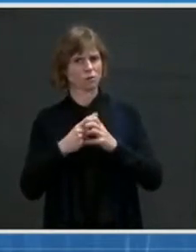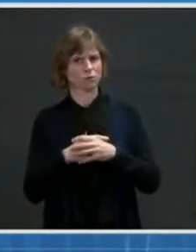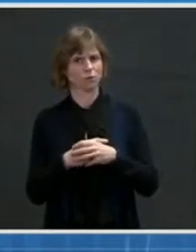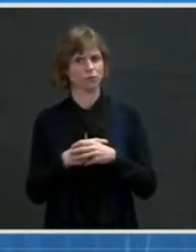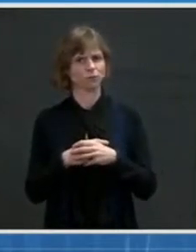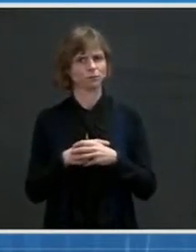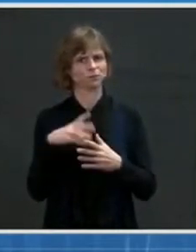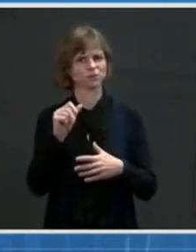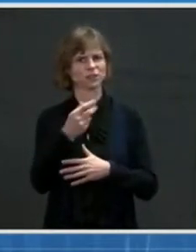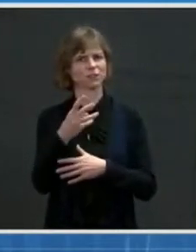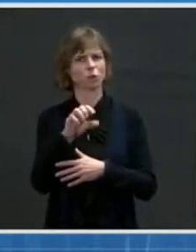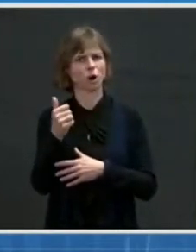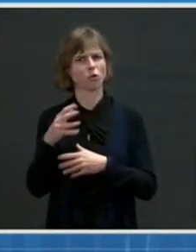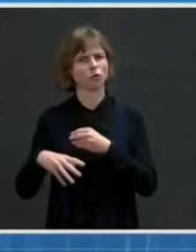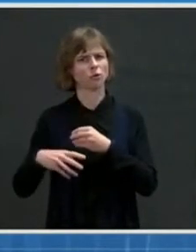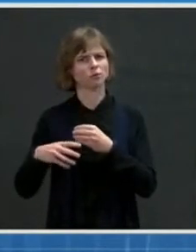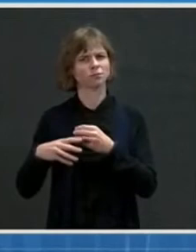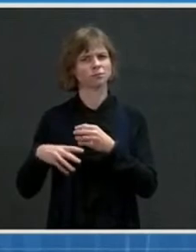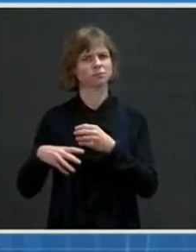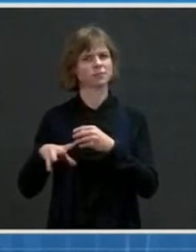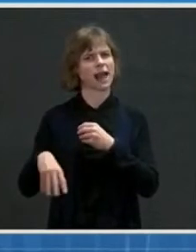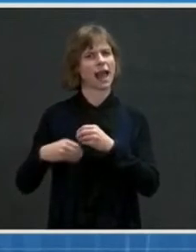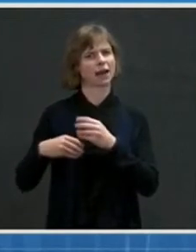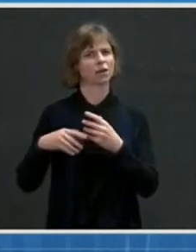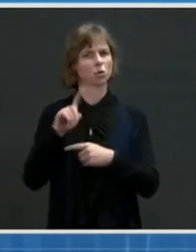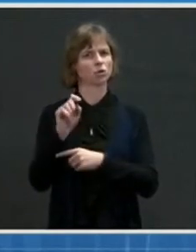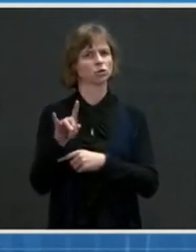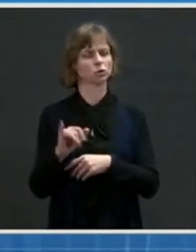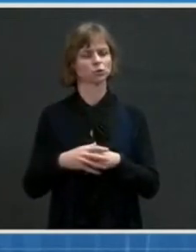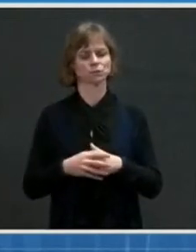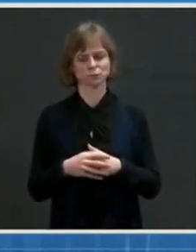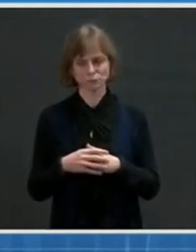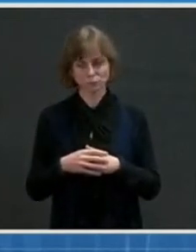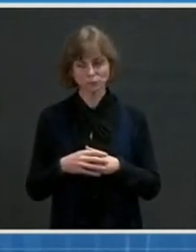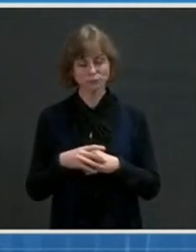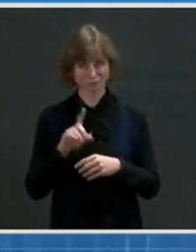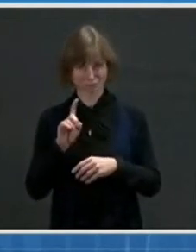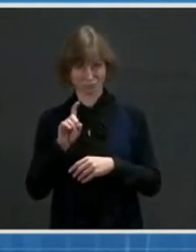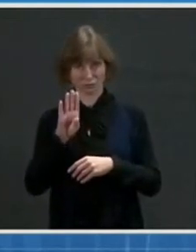EMPLOYEES? HOW ARE THEY PRIORITIZED AND A